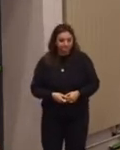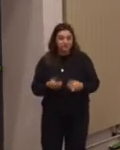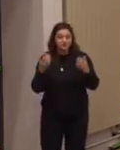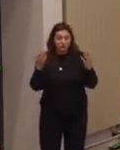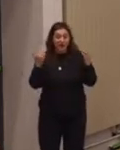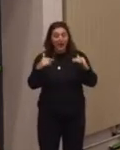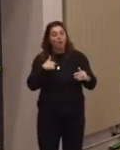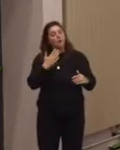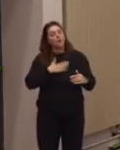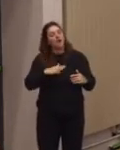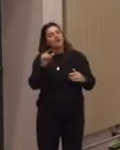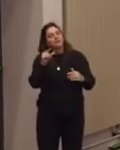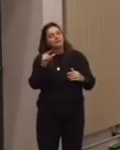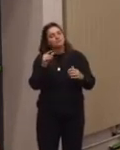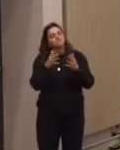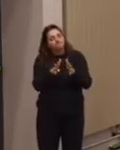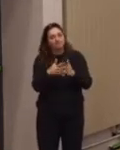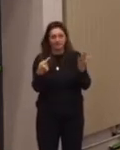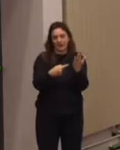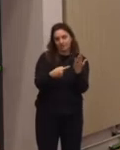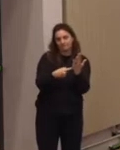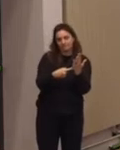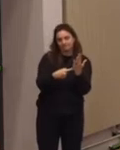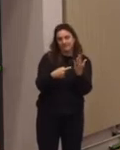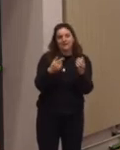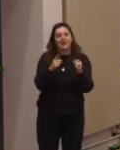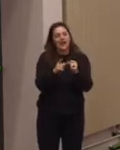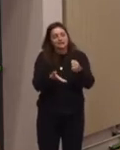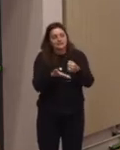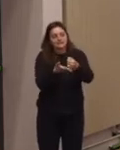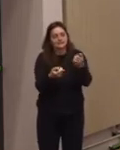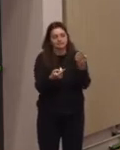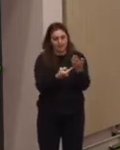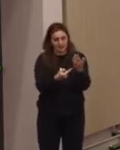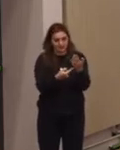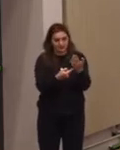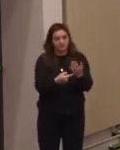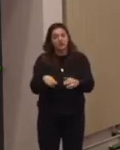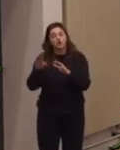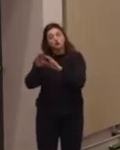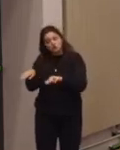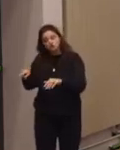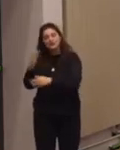technology as one example of how children with disabilities access to services is impacted